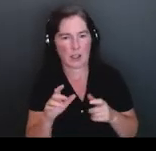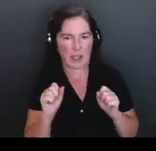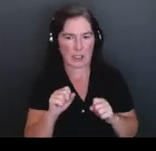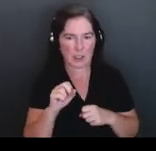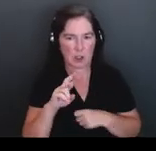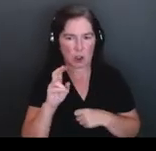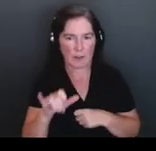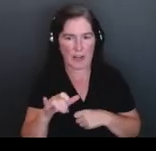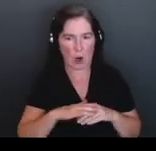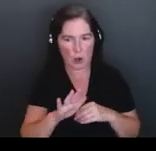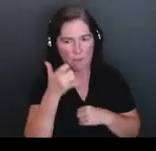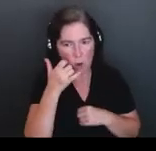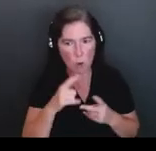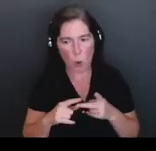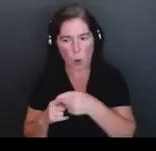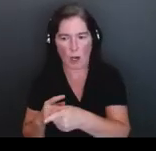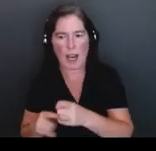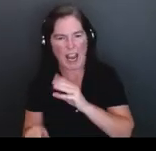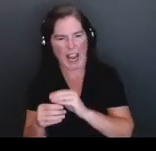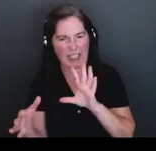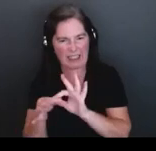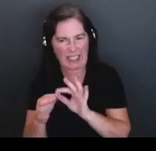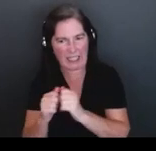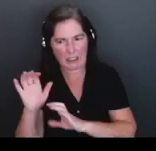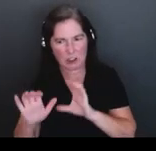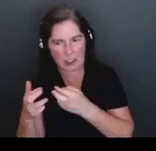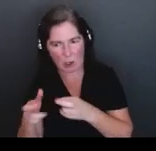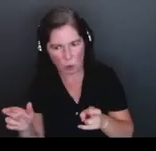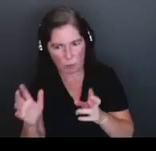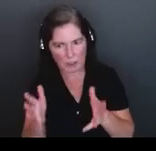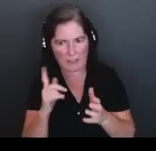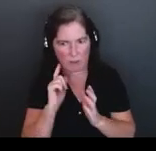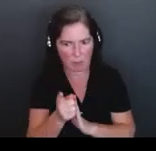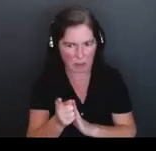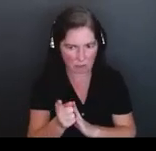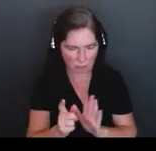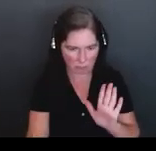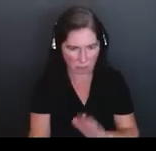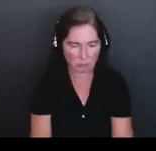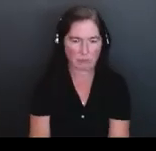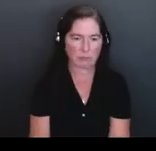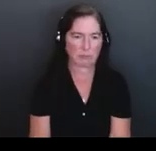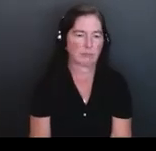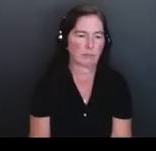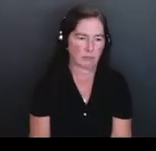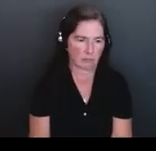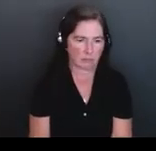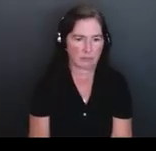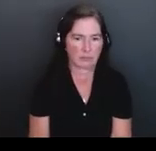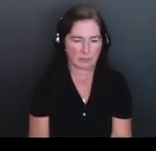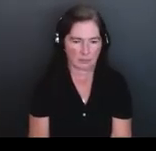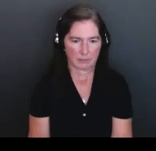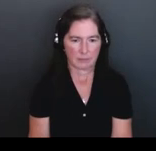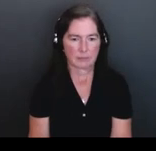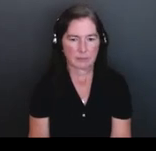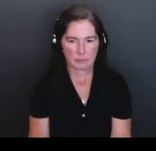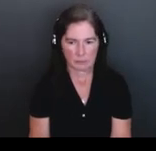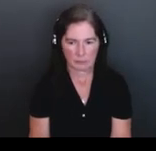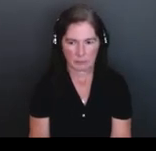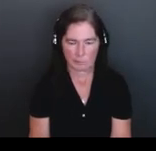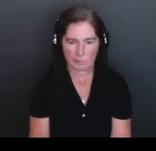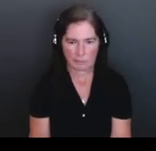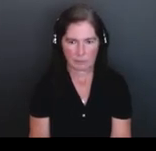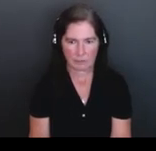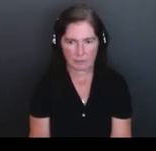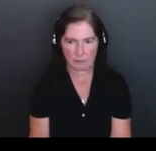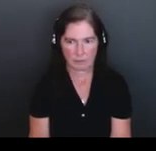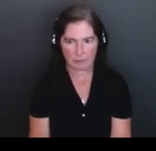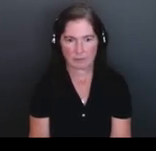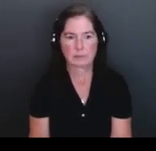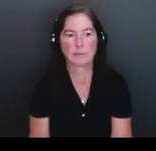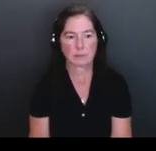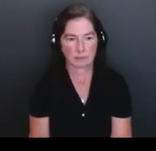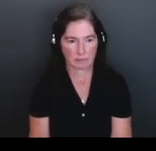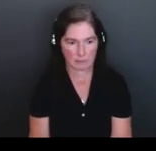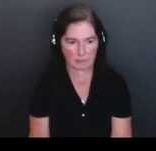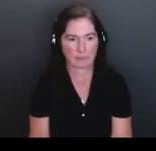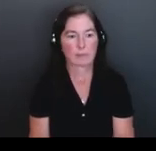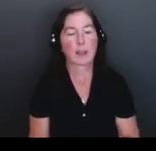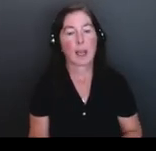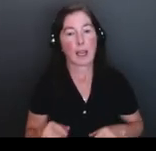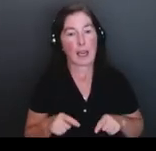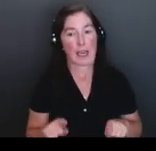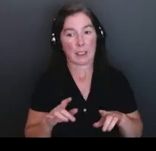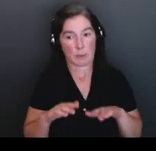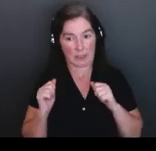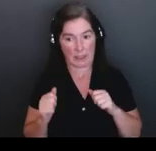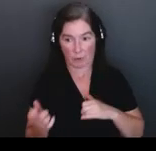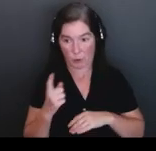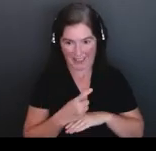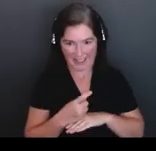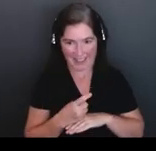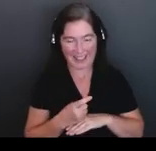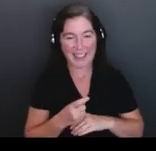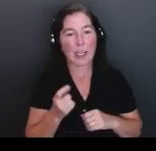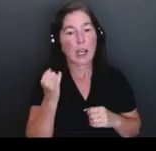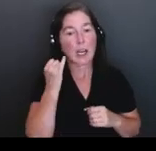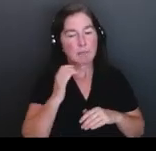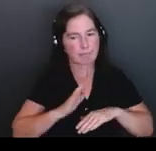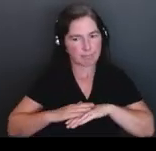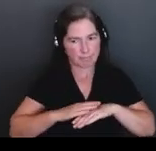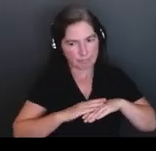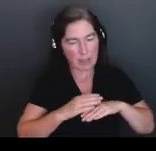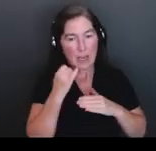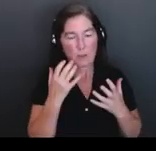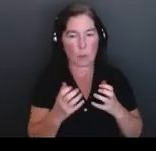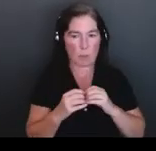some feedback on how the last three days went for you, so if you can, with that QR code. If you have a smartphone enabled QR thing, if you just hold up like you're going to take a picture, it